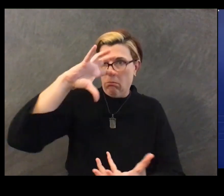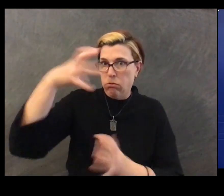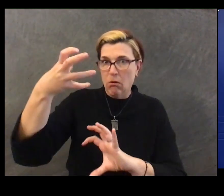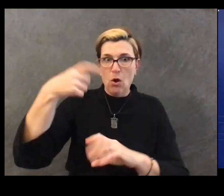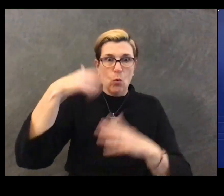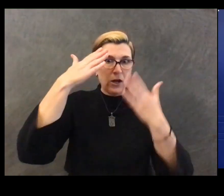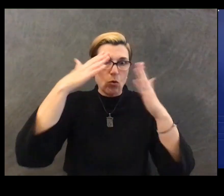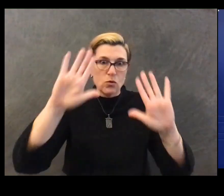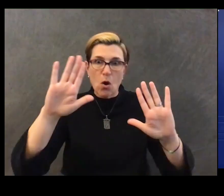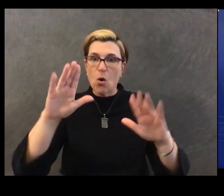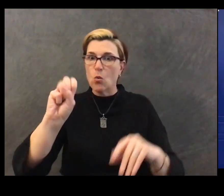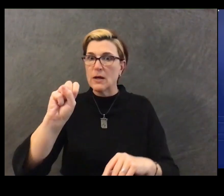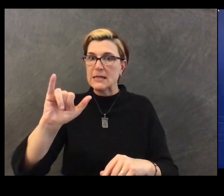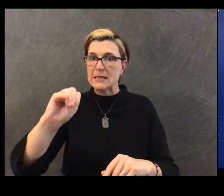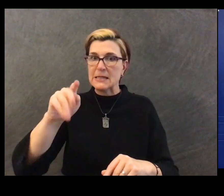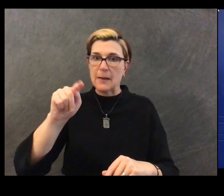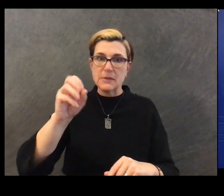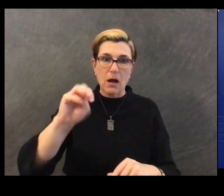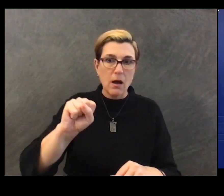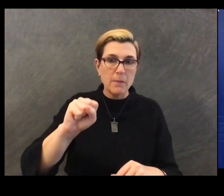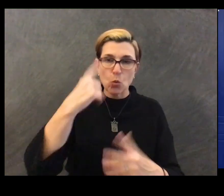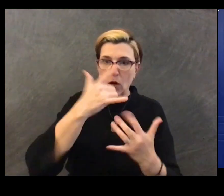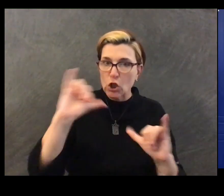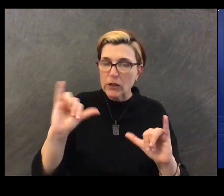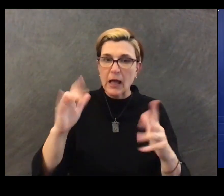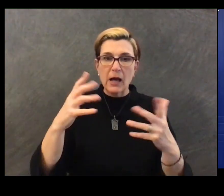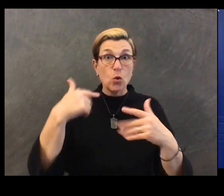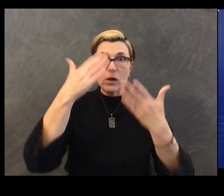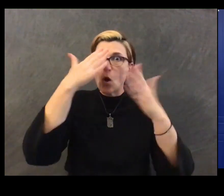think what we are building together in that when we talk about the public